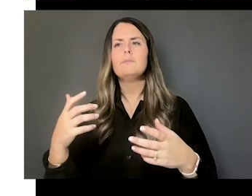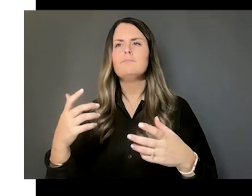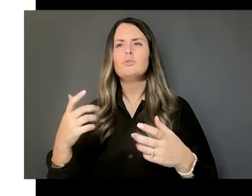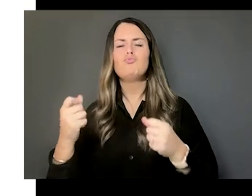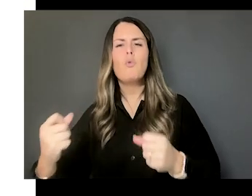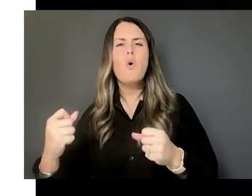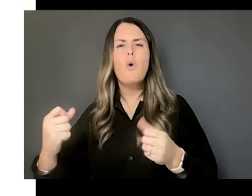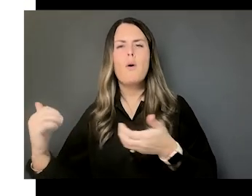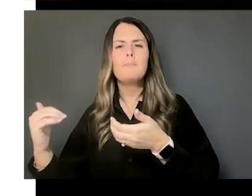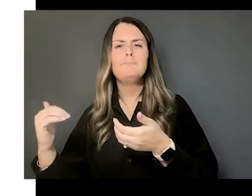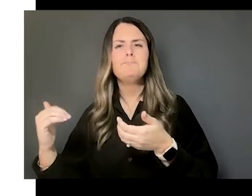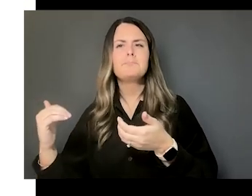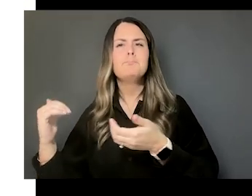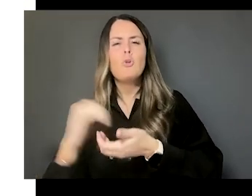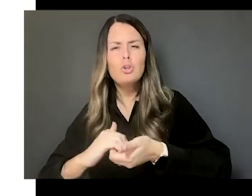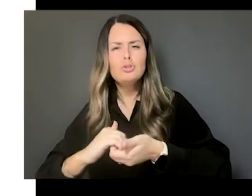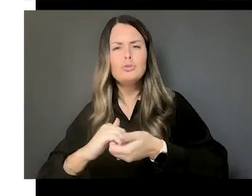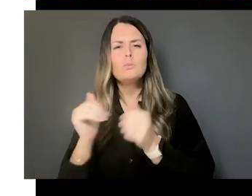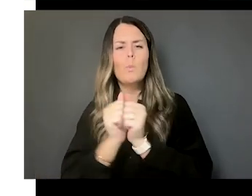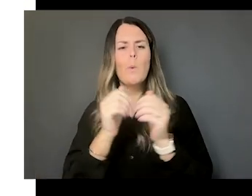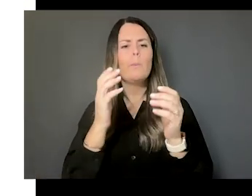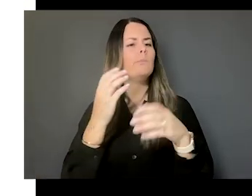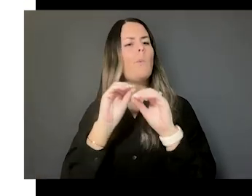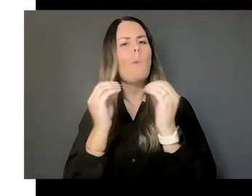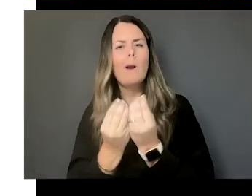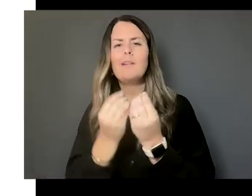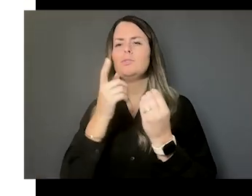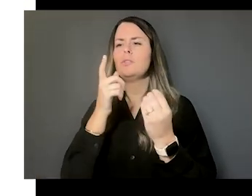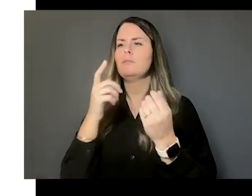with organizations that support task based instruction,